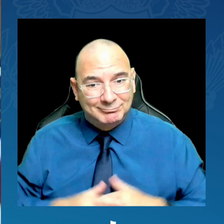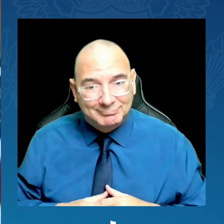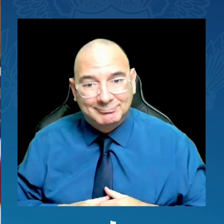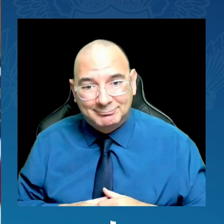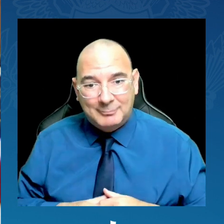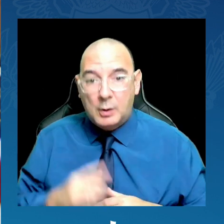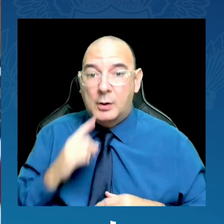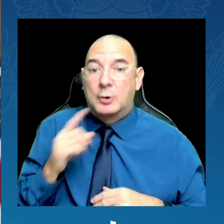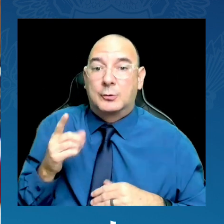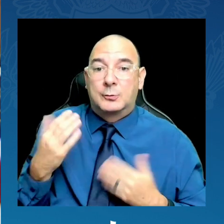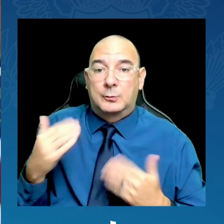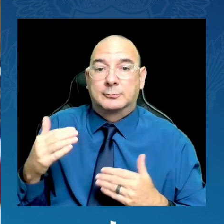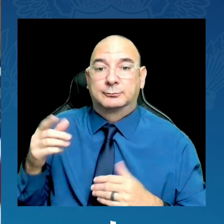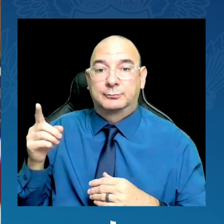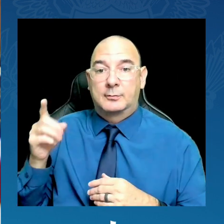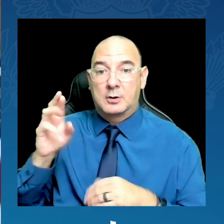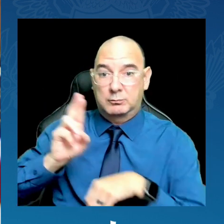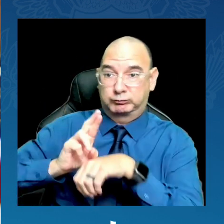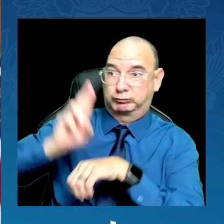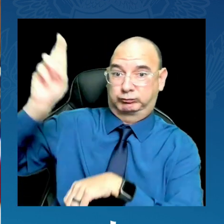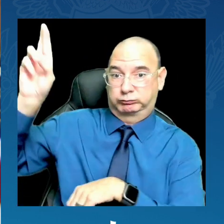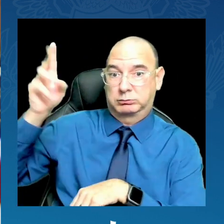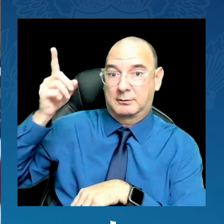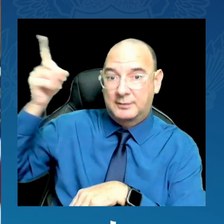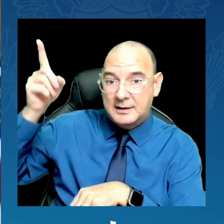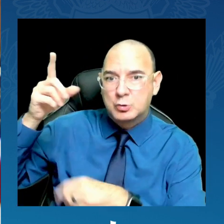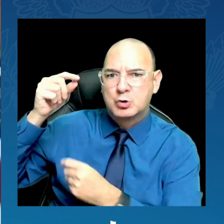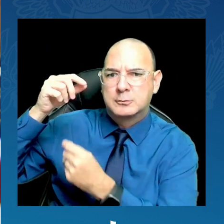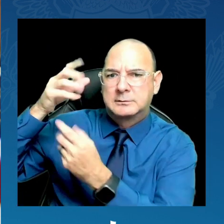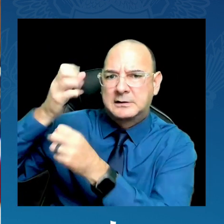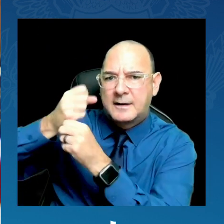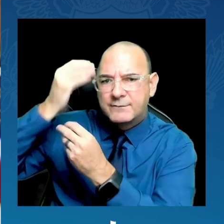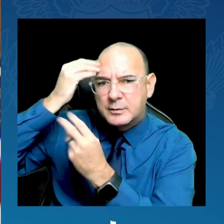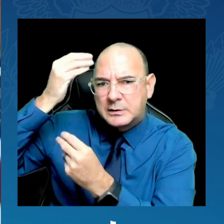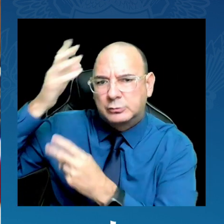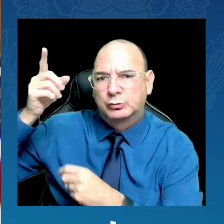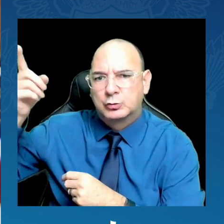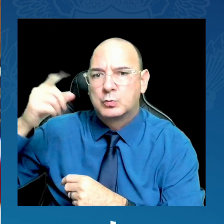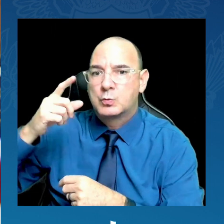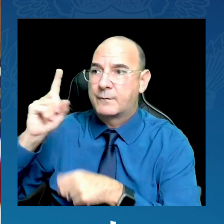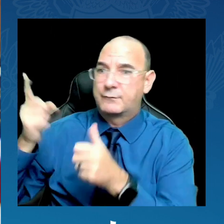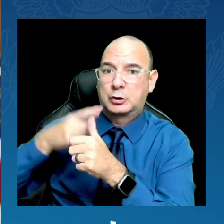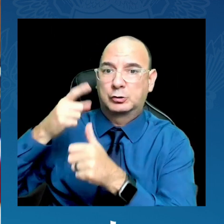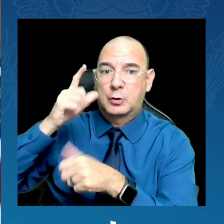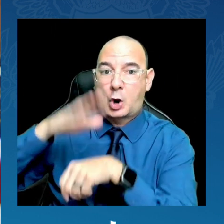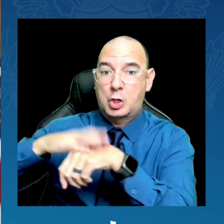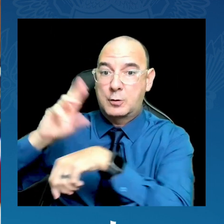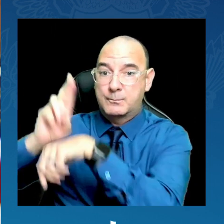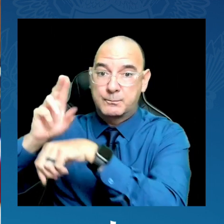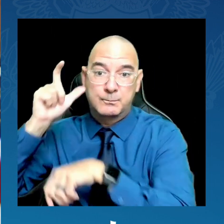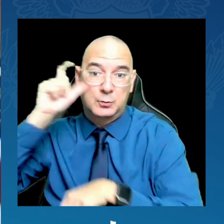and first person of color on the moon, inspiring the next generation of American explorers